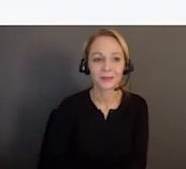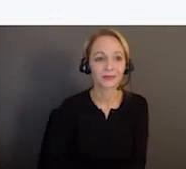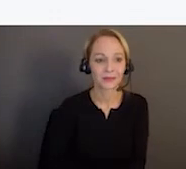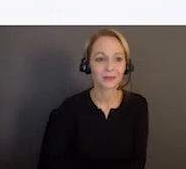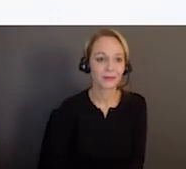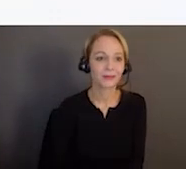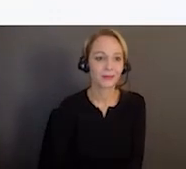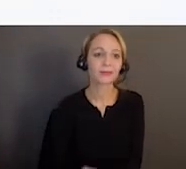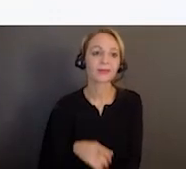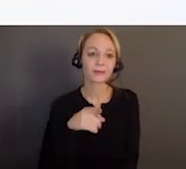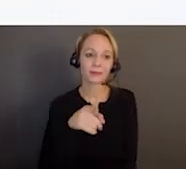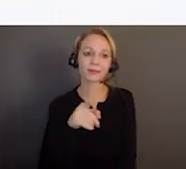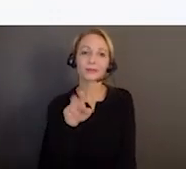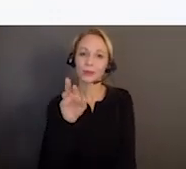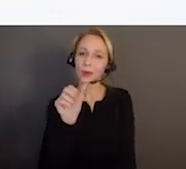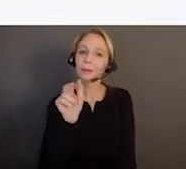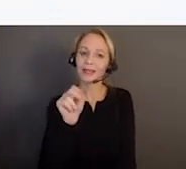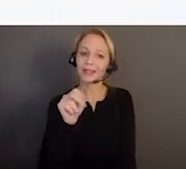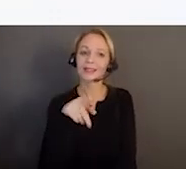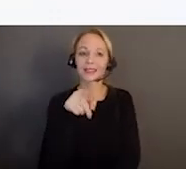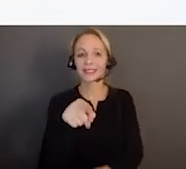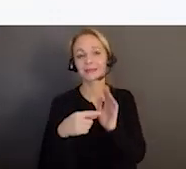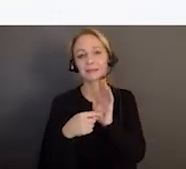THE SCREEN RECORD, LET'S CHECK IT OUT.